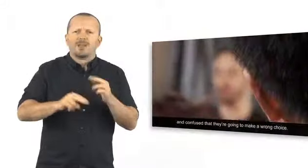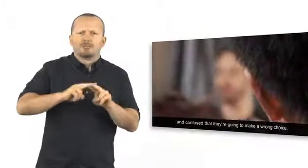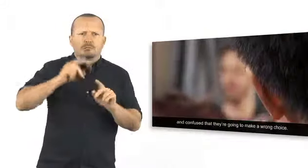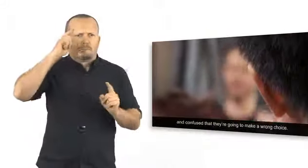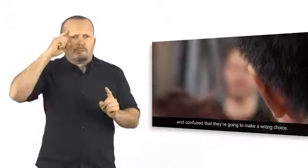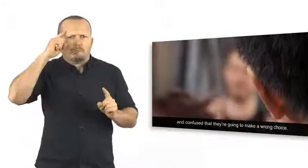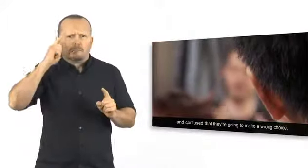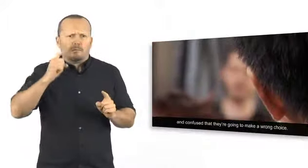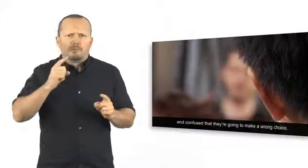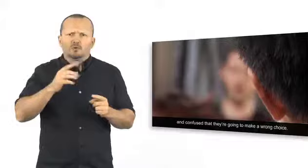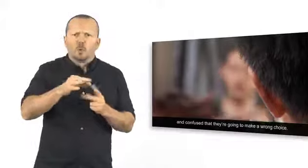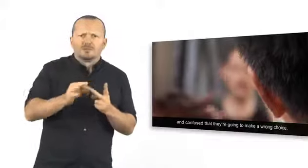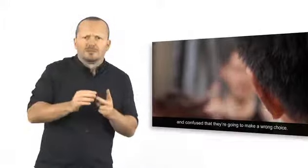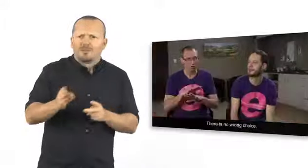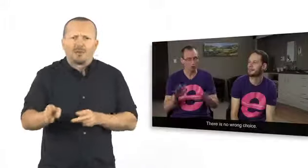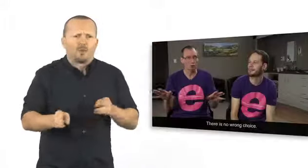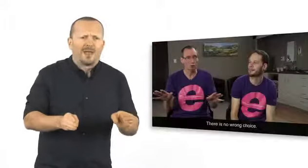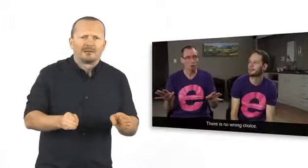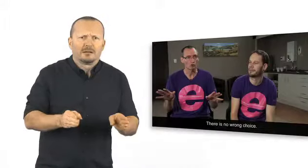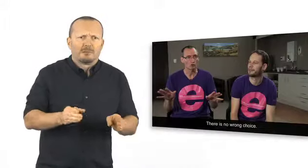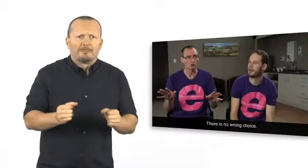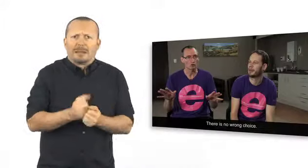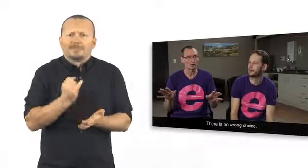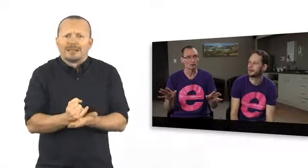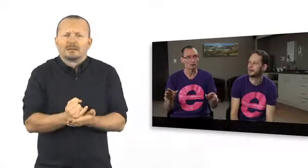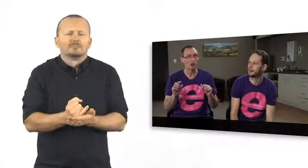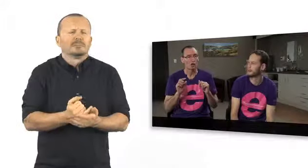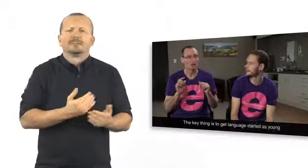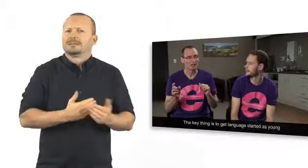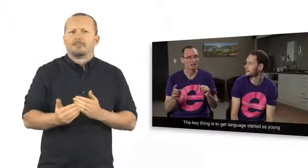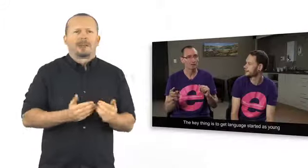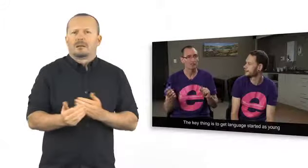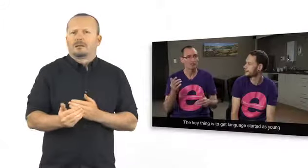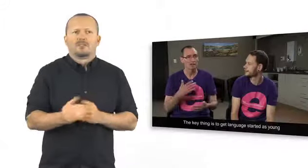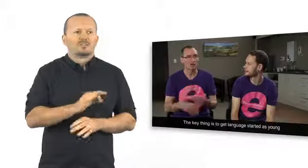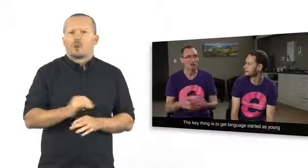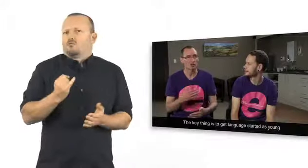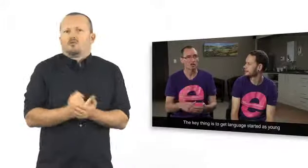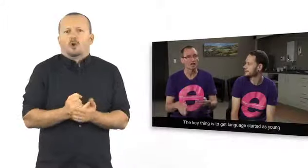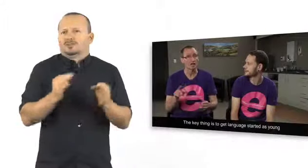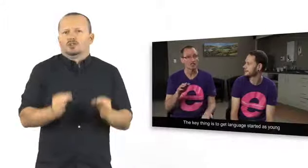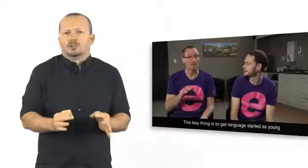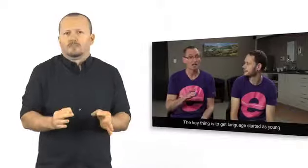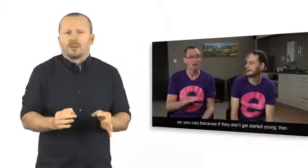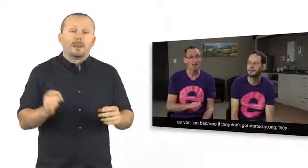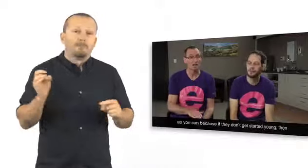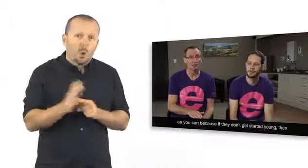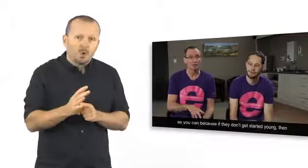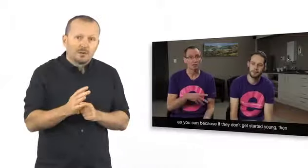going to make a wrong choice. There is no wrong choice. The key thing is to get language started as young as you can,